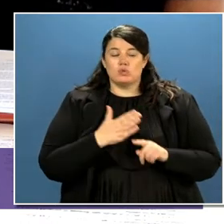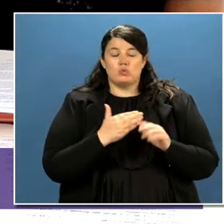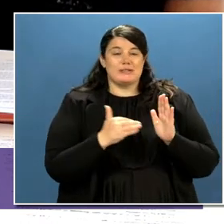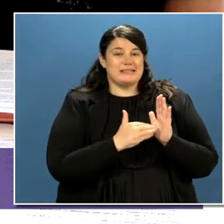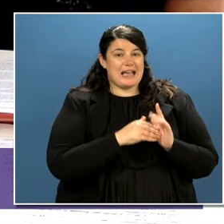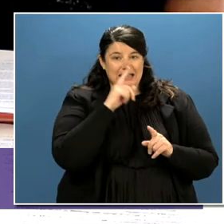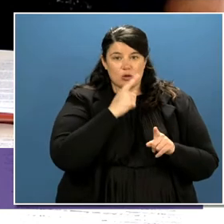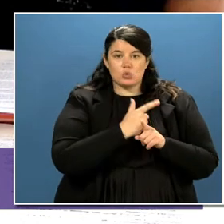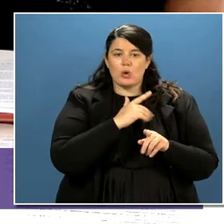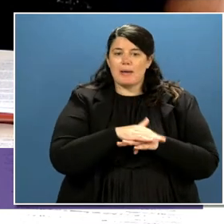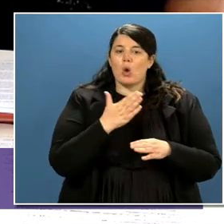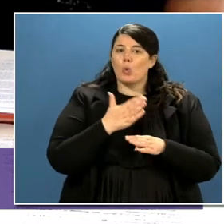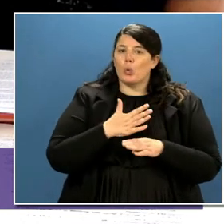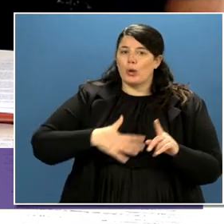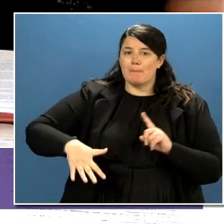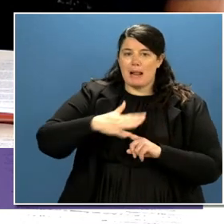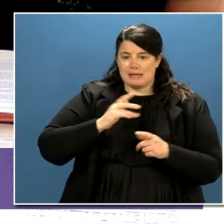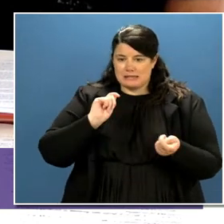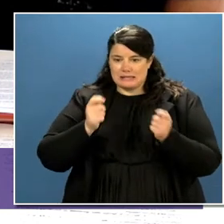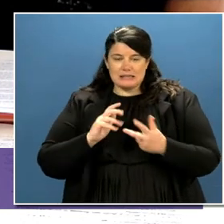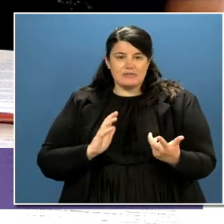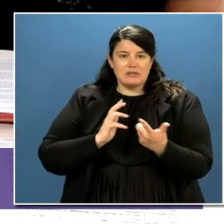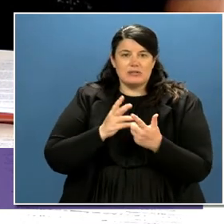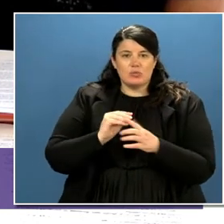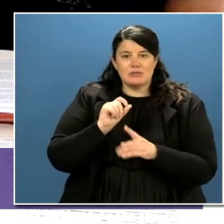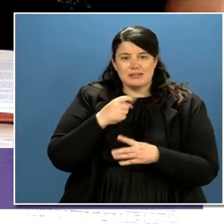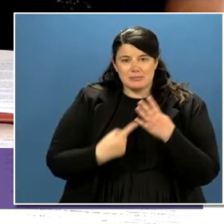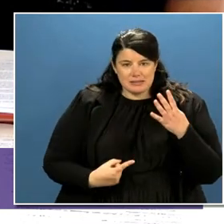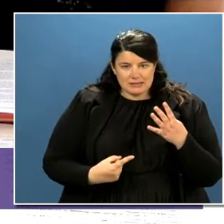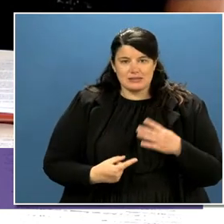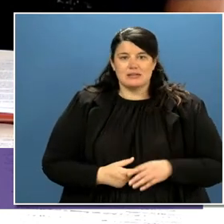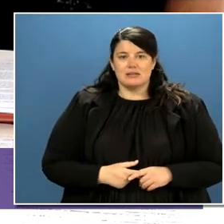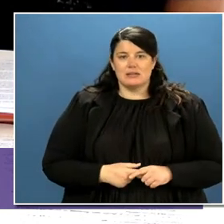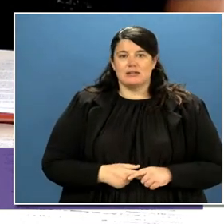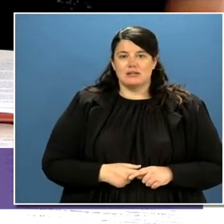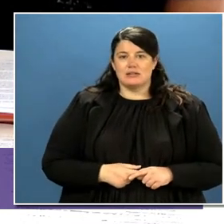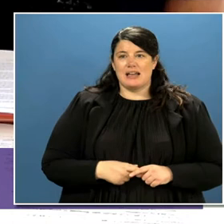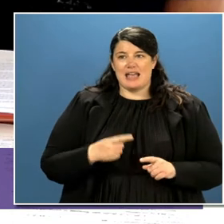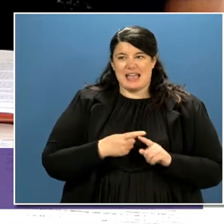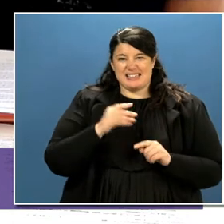adjustments as well, and some of the misconceptions around the costs